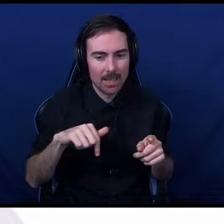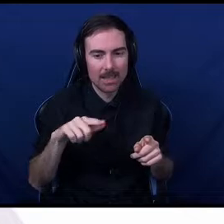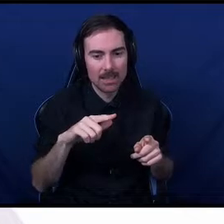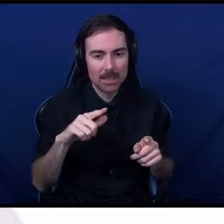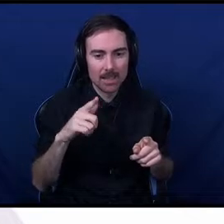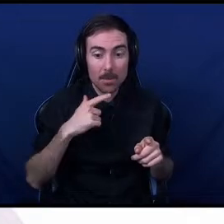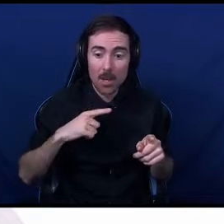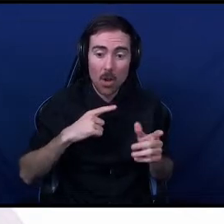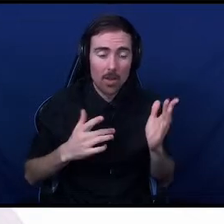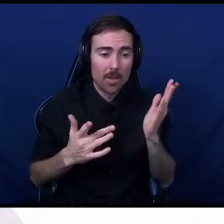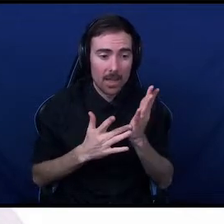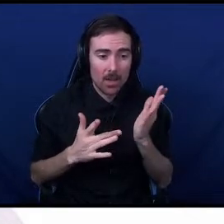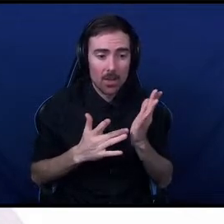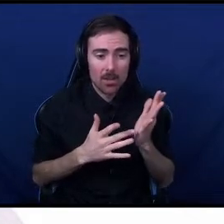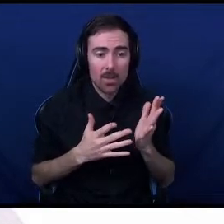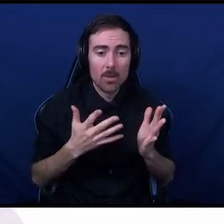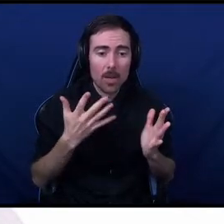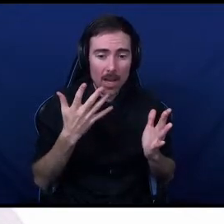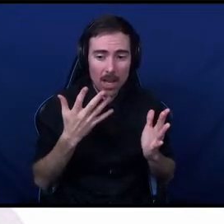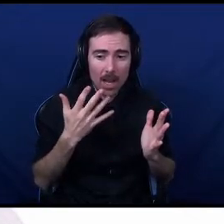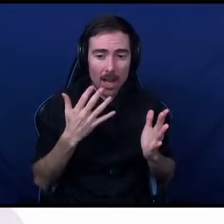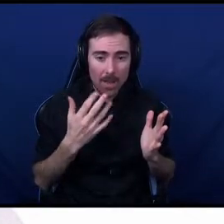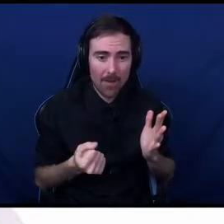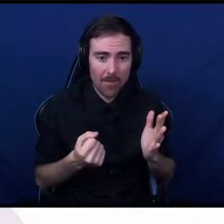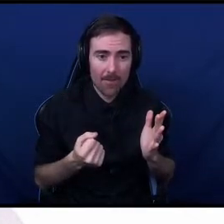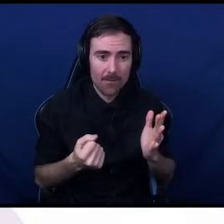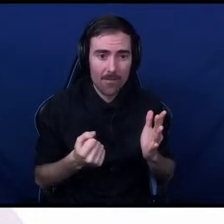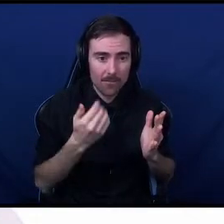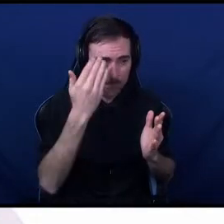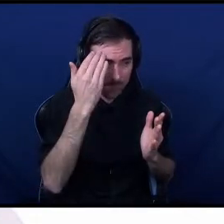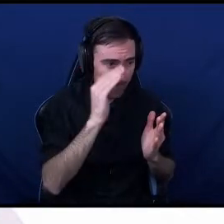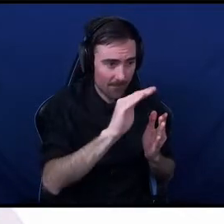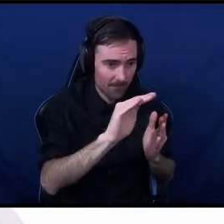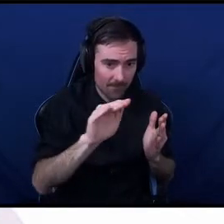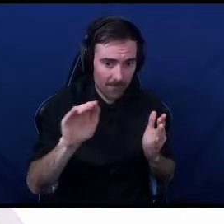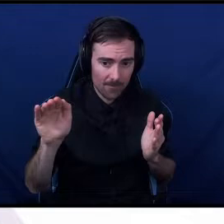that we can be constantly reminded of a situation that will occur almost instantaneously. Whereas I